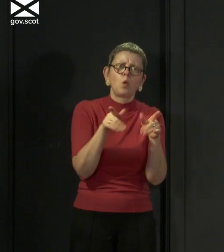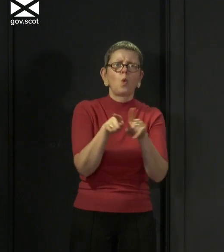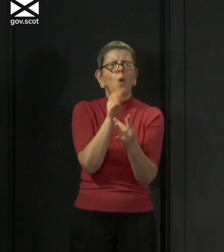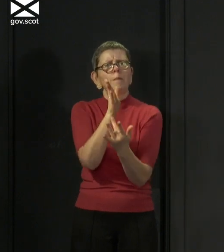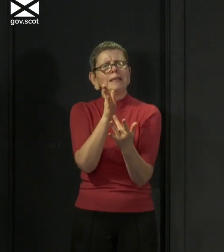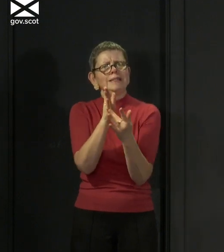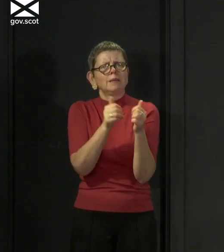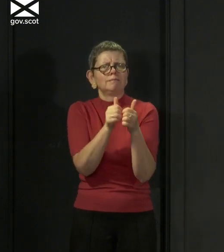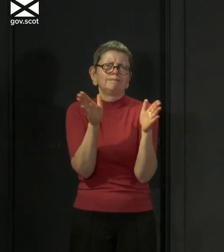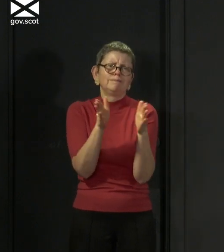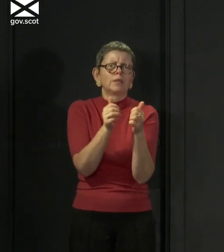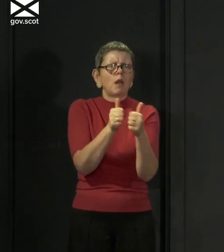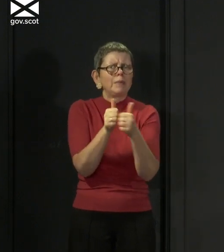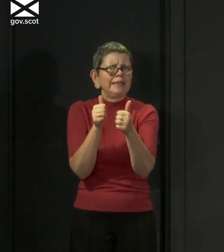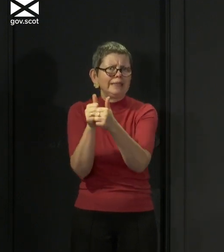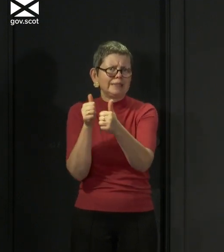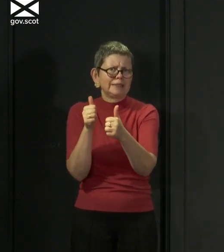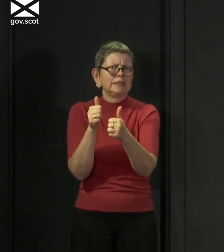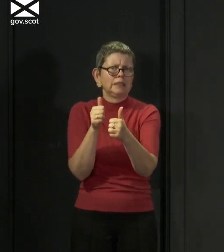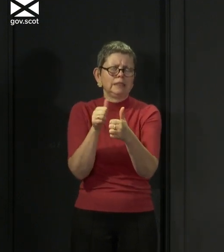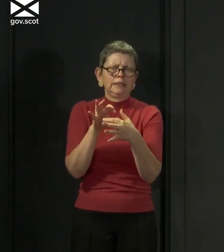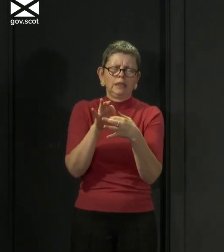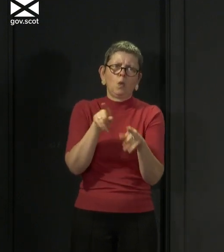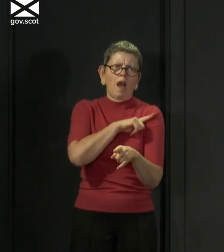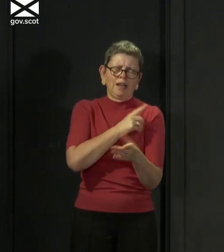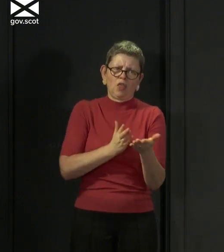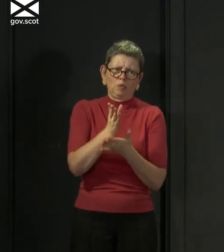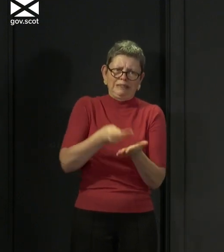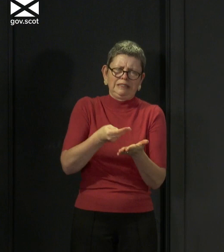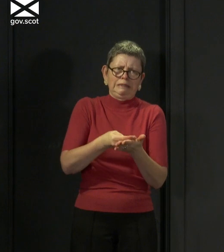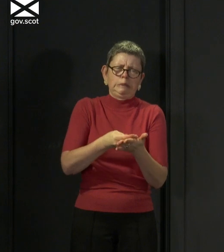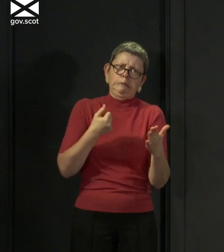We know that housebuilding companies, especially smaller ones, have been hit by the temporary